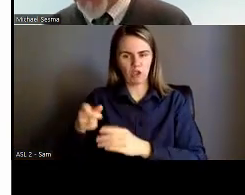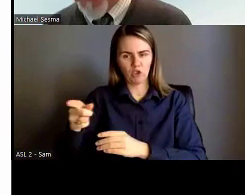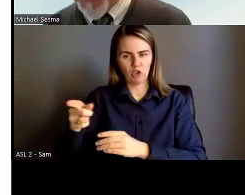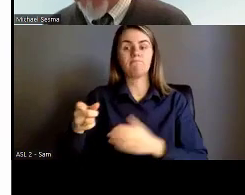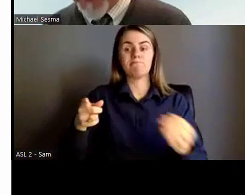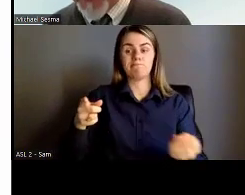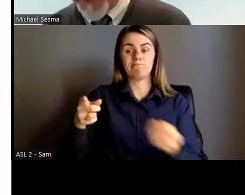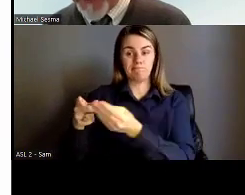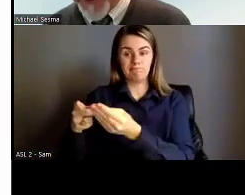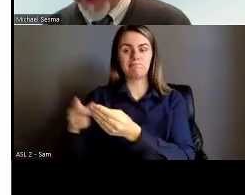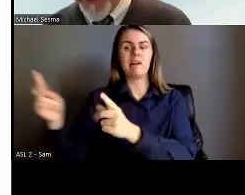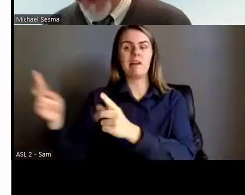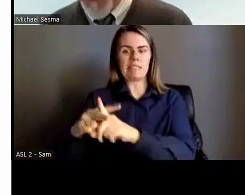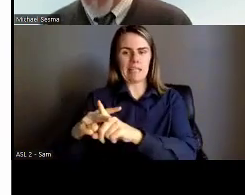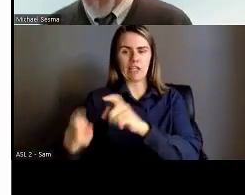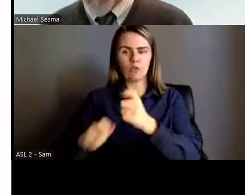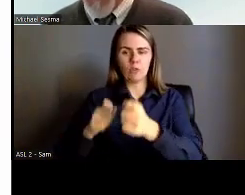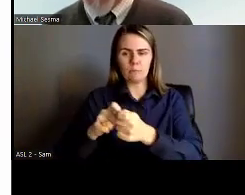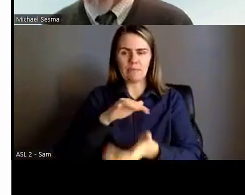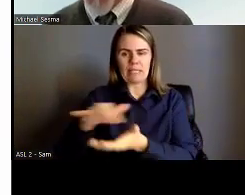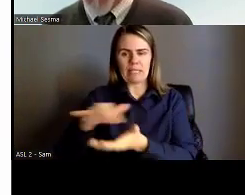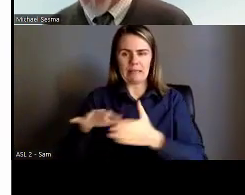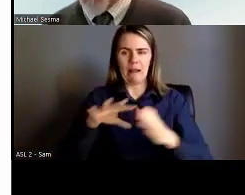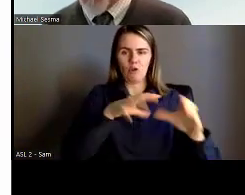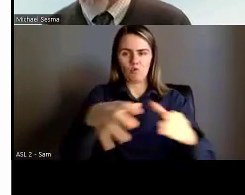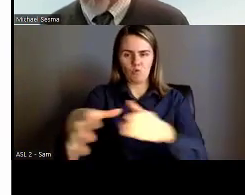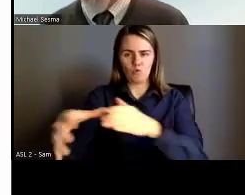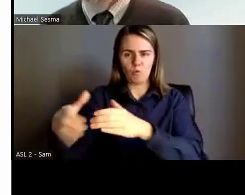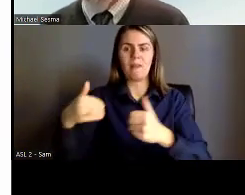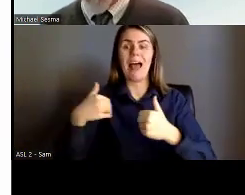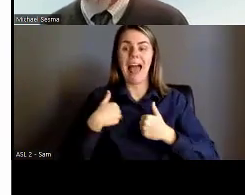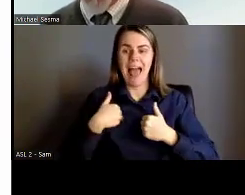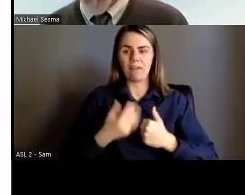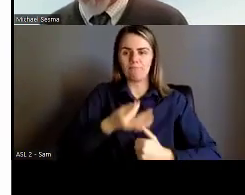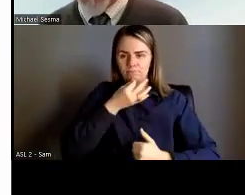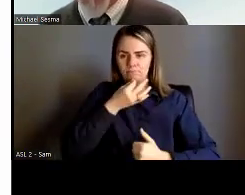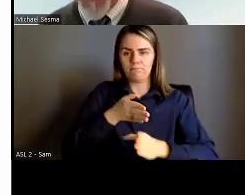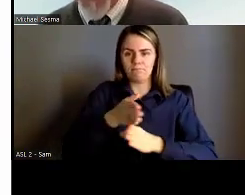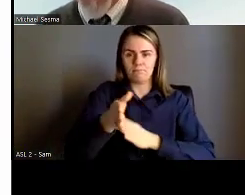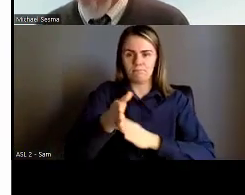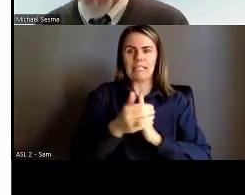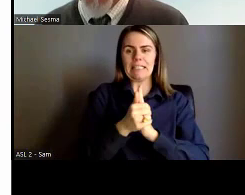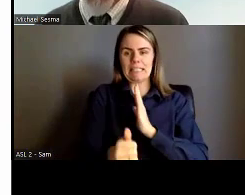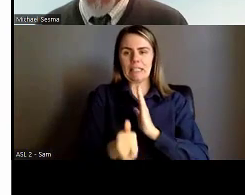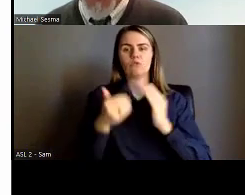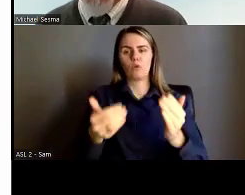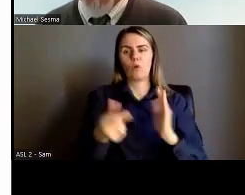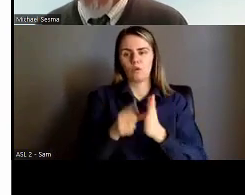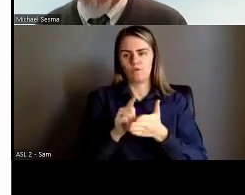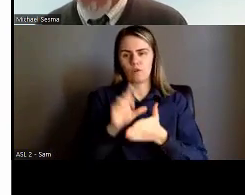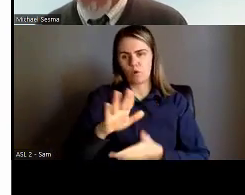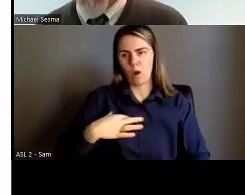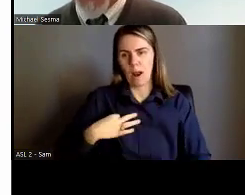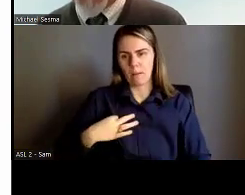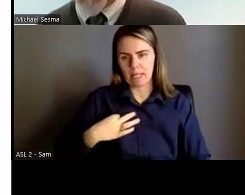to a specific study section that has the expertise to review your application. So after you submit the application,